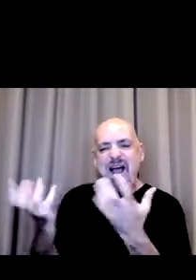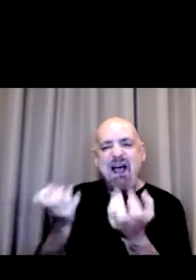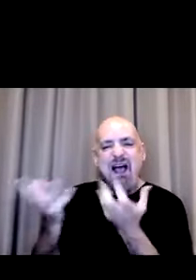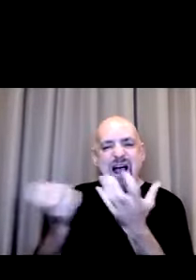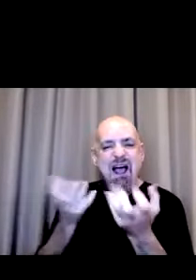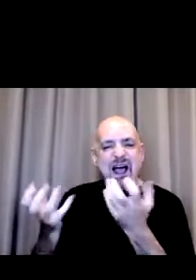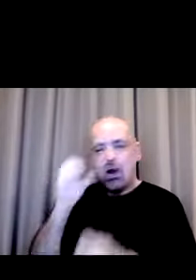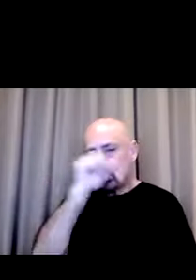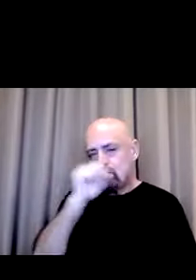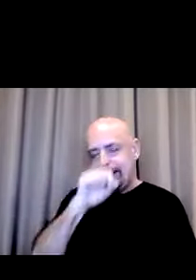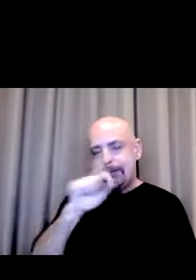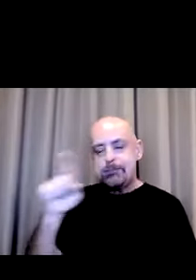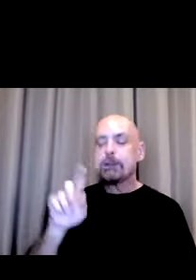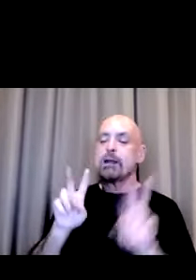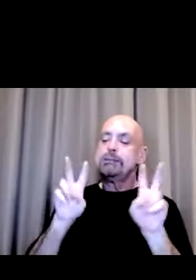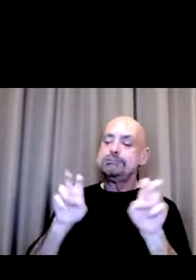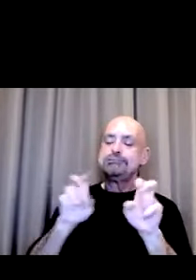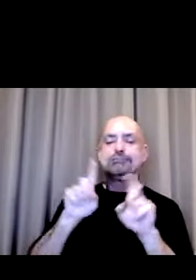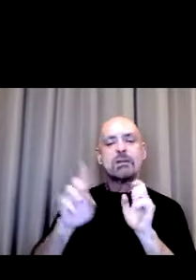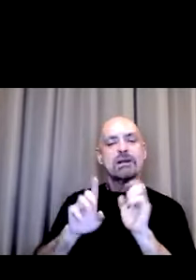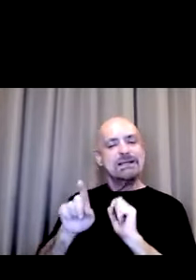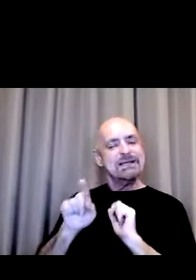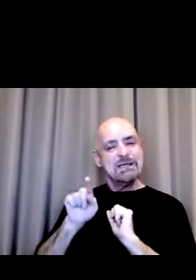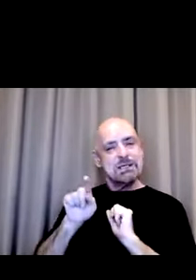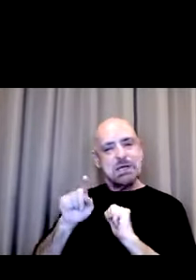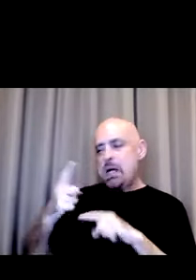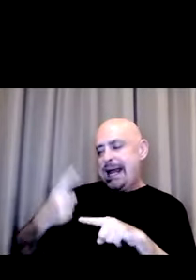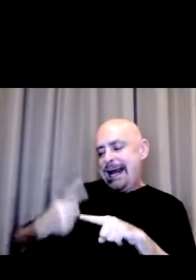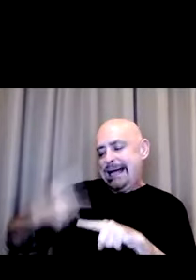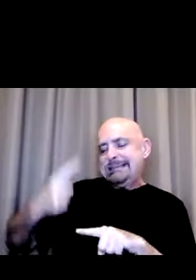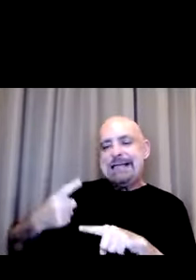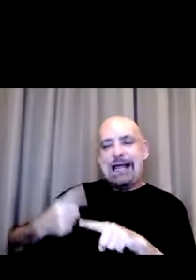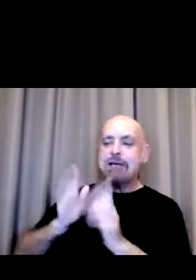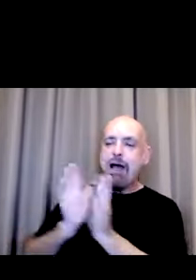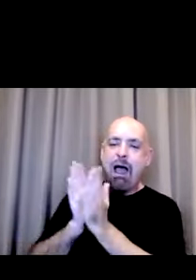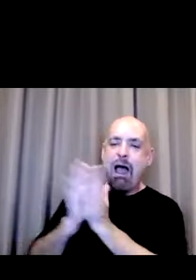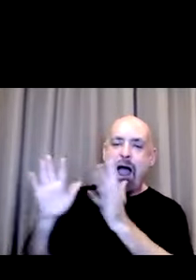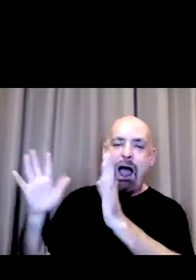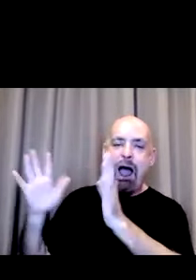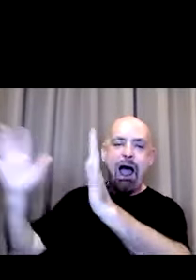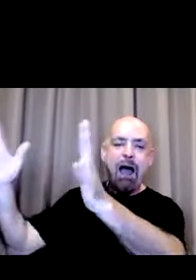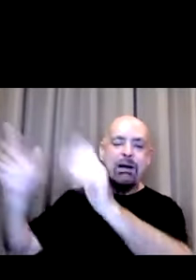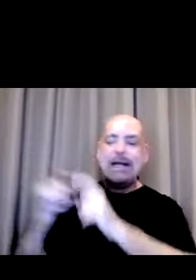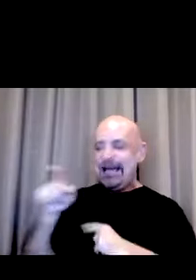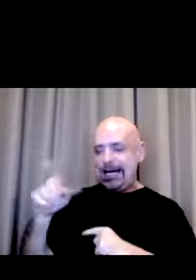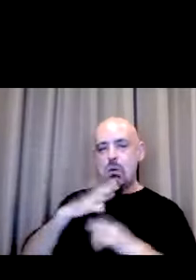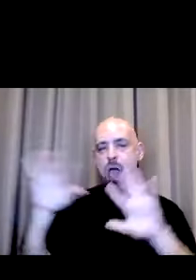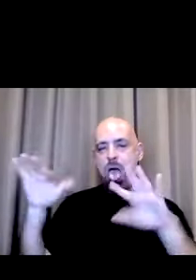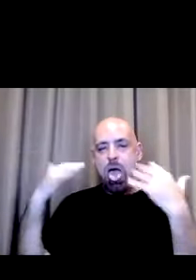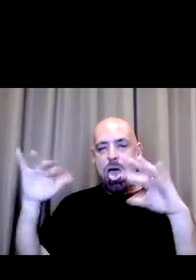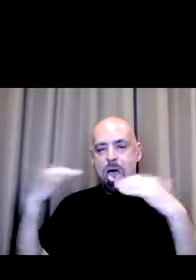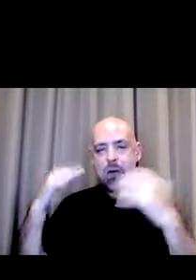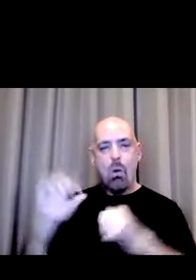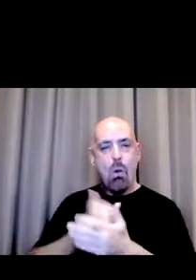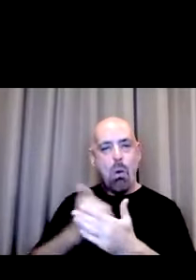who are more concerned with changing the world than with interpreting it, a distinction made famous